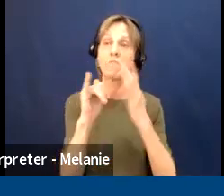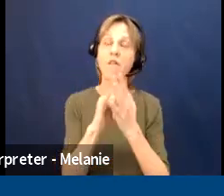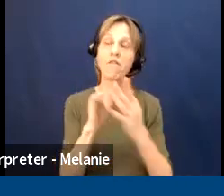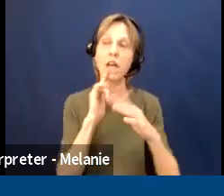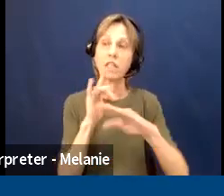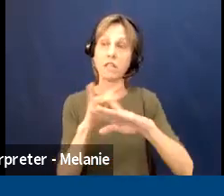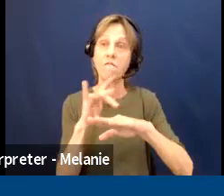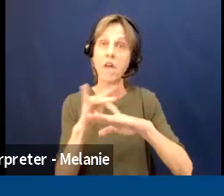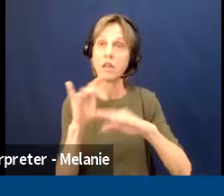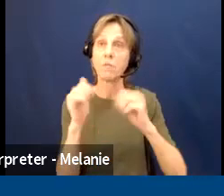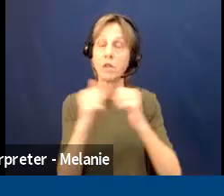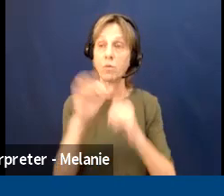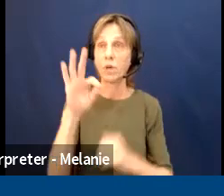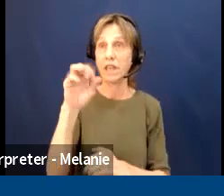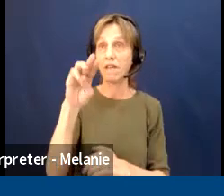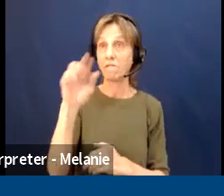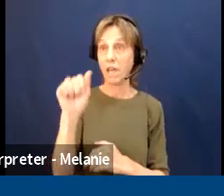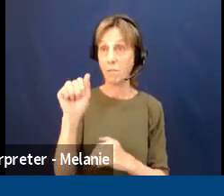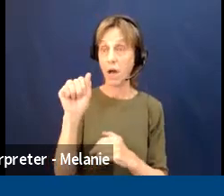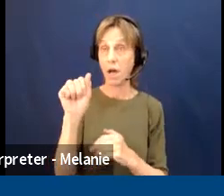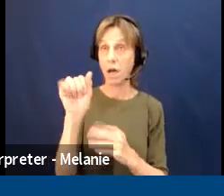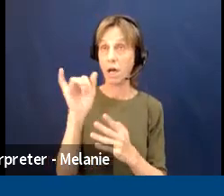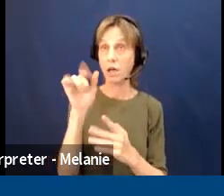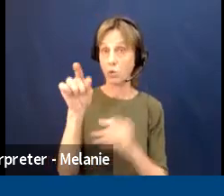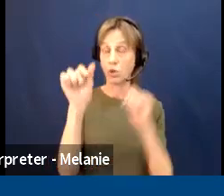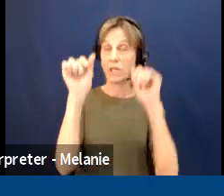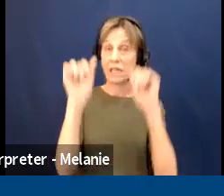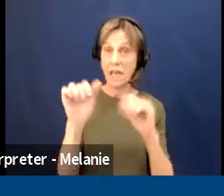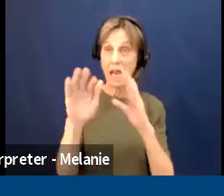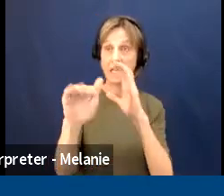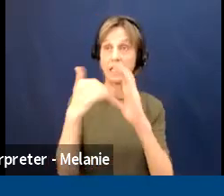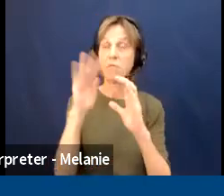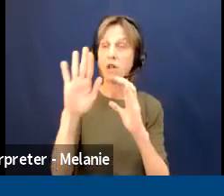with FEMA that you can email your question and we will have that with our resources